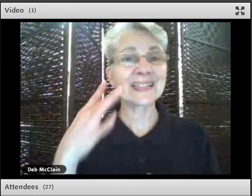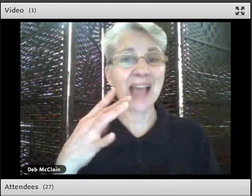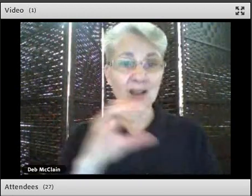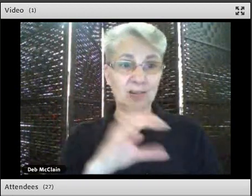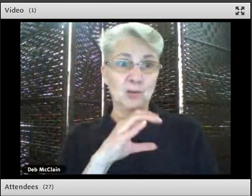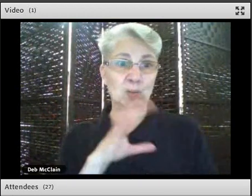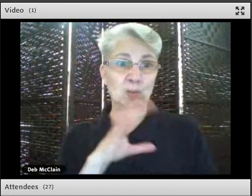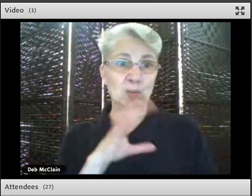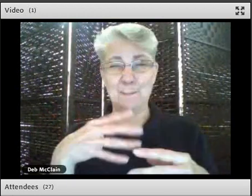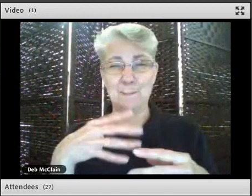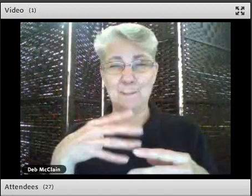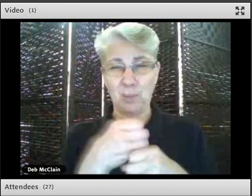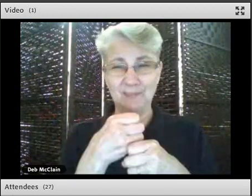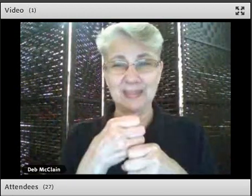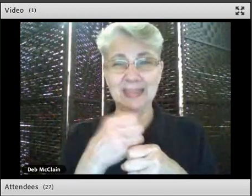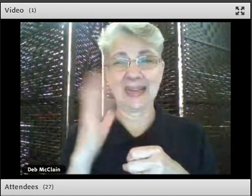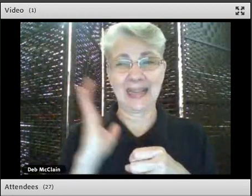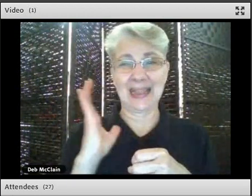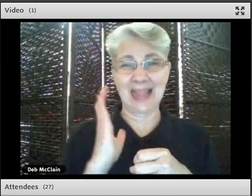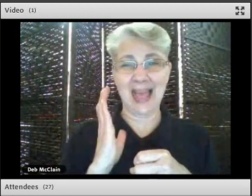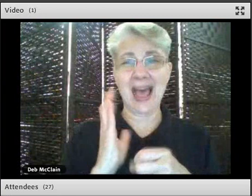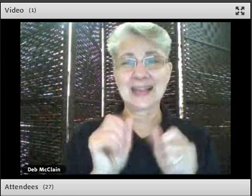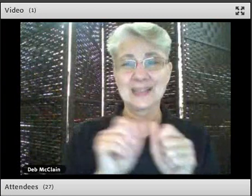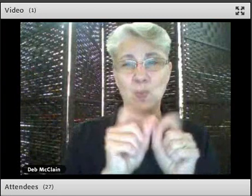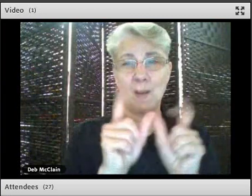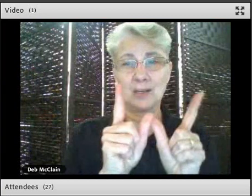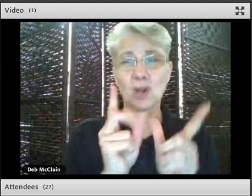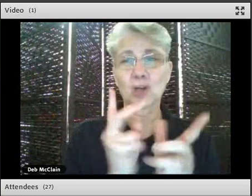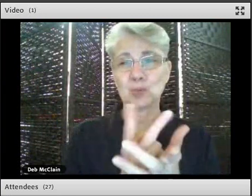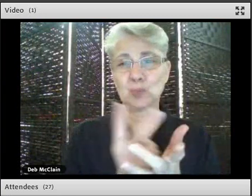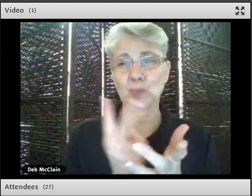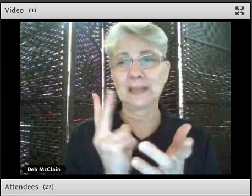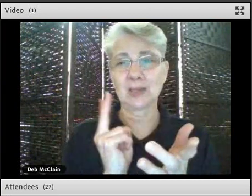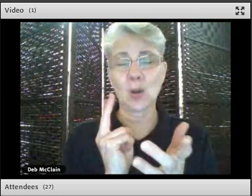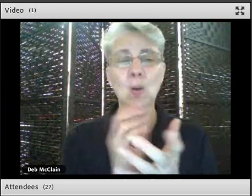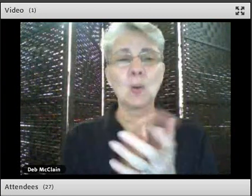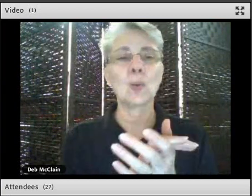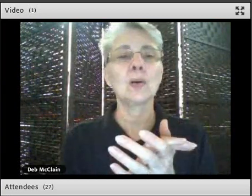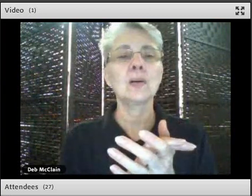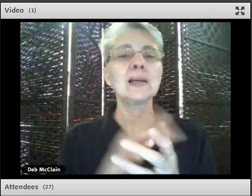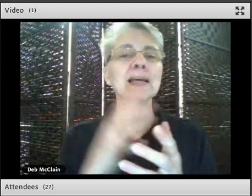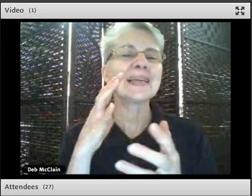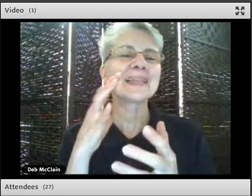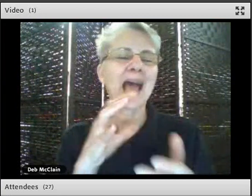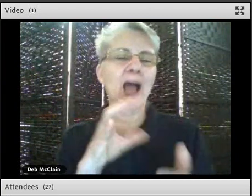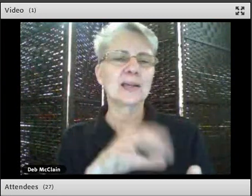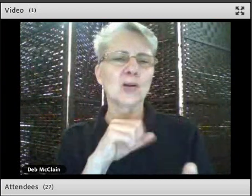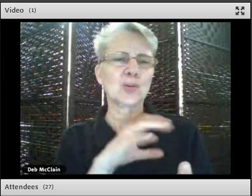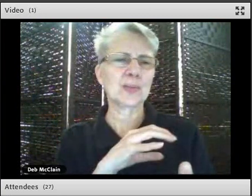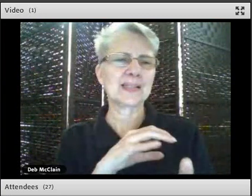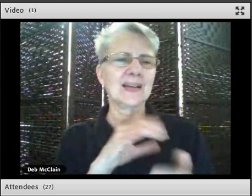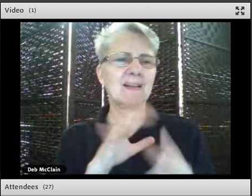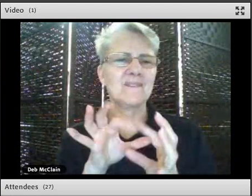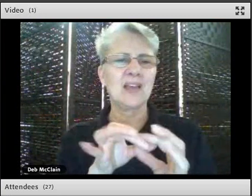Sound characteristics go from "A" to "H" in this list -- the type of recording, the recording medium, et cetera.